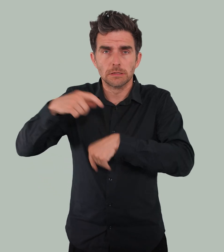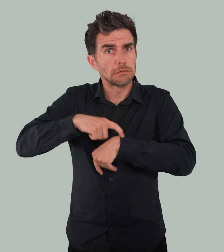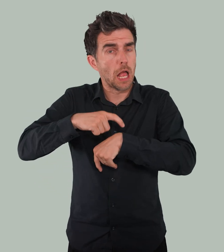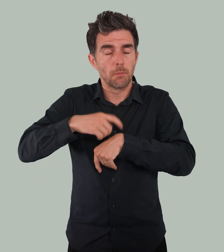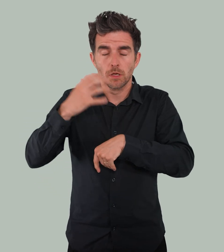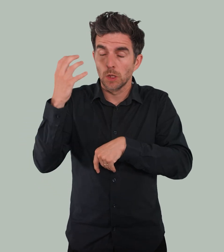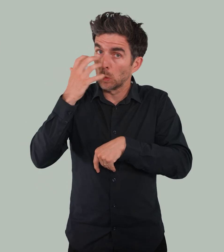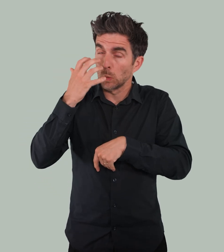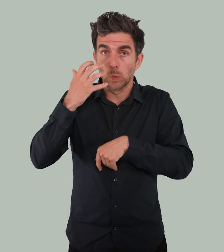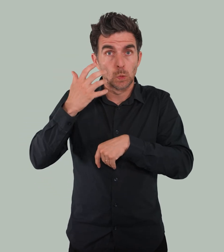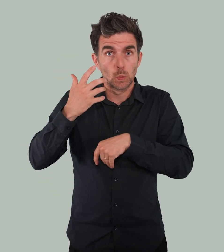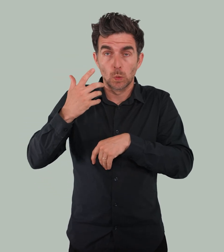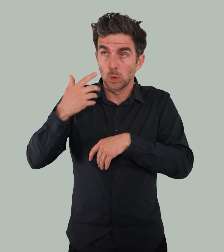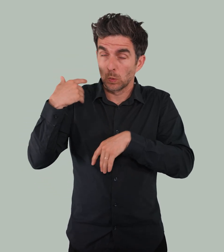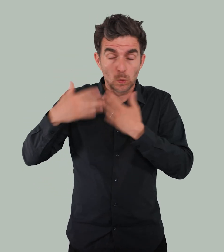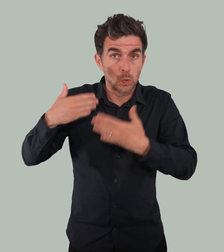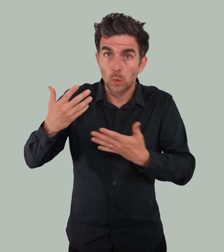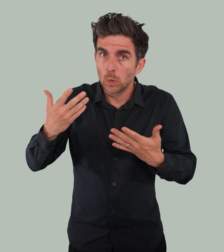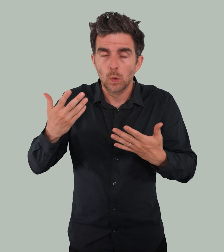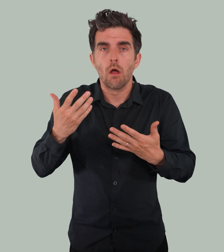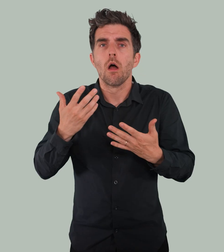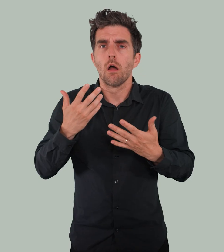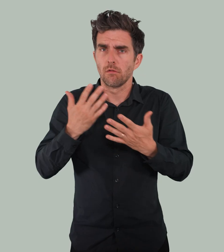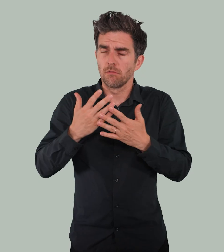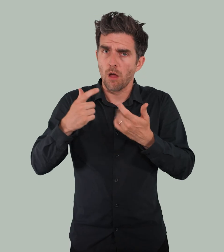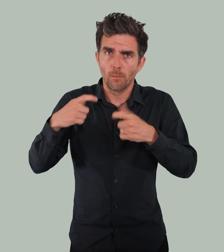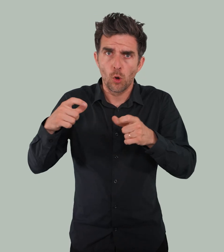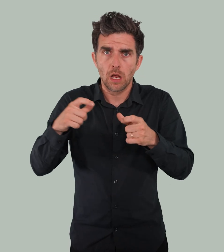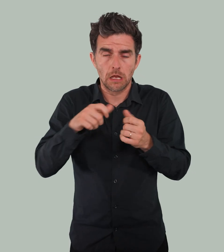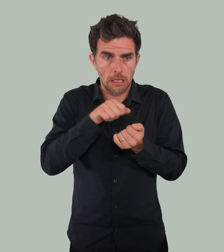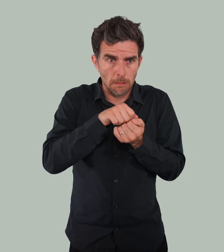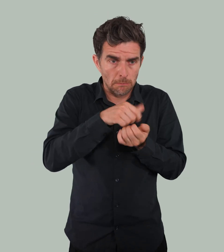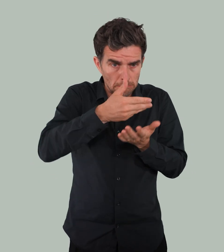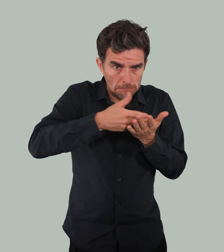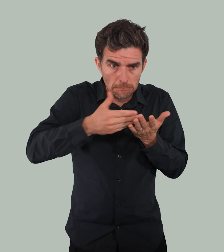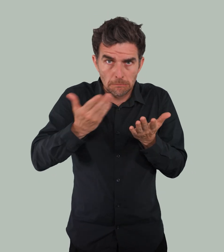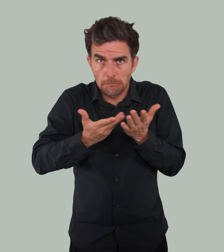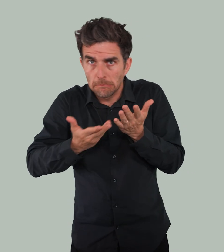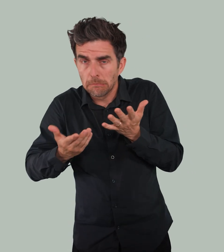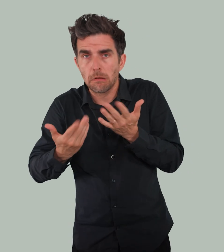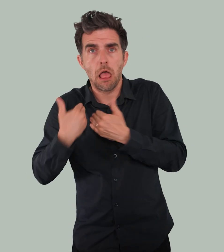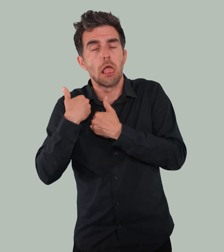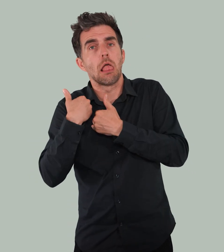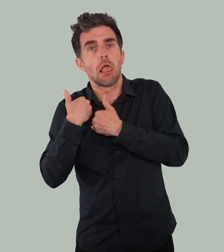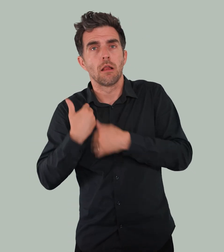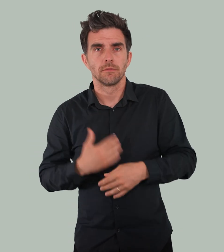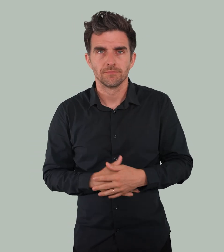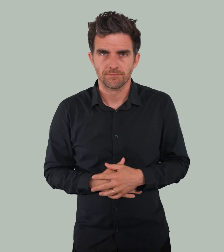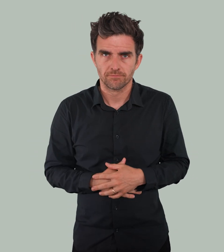can build up over time, creating ongoing administrative demands.